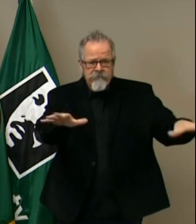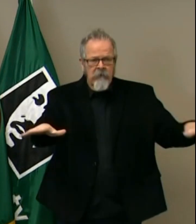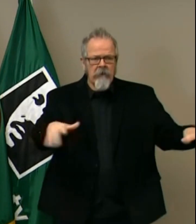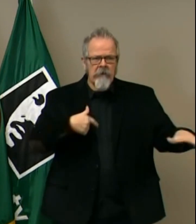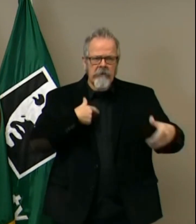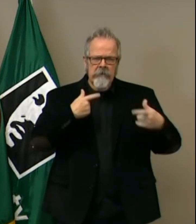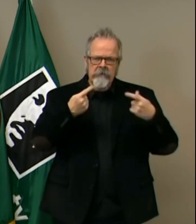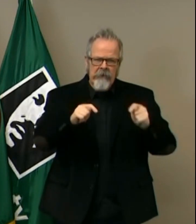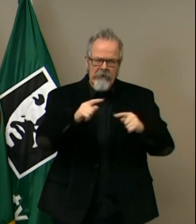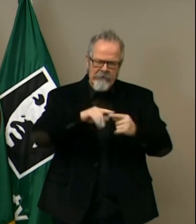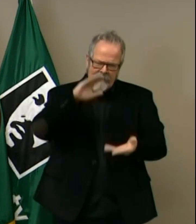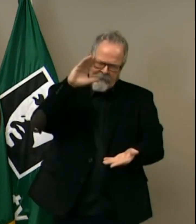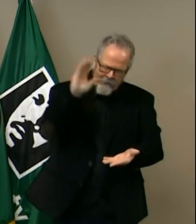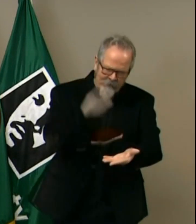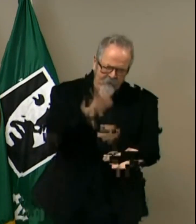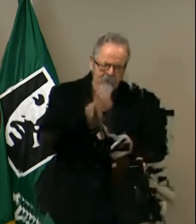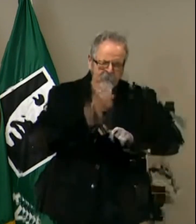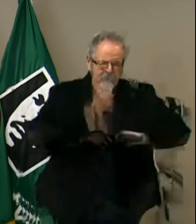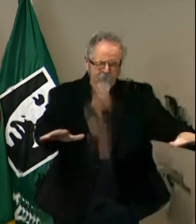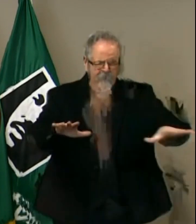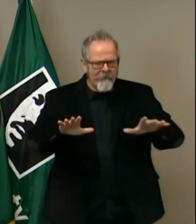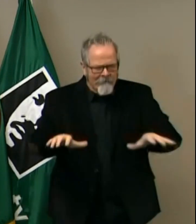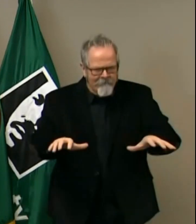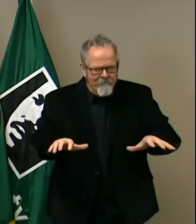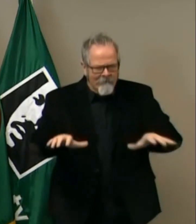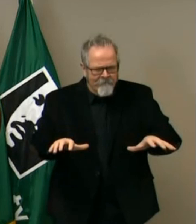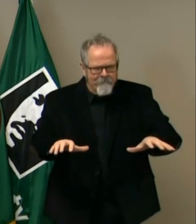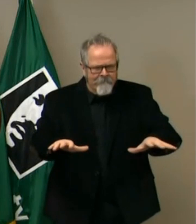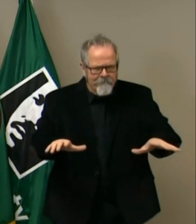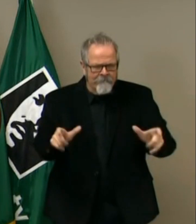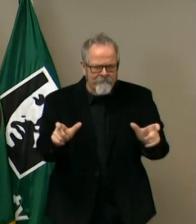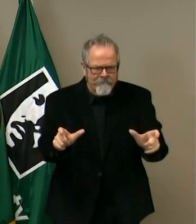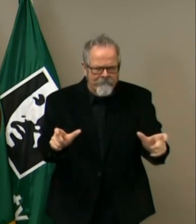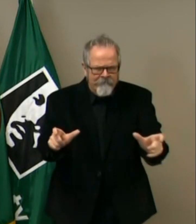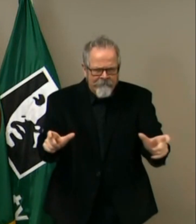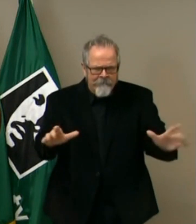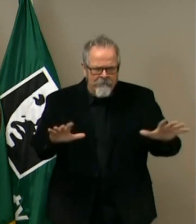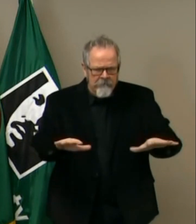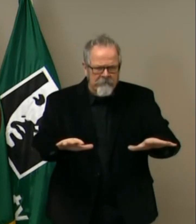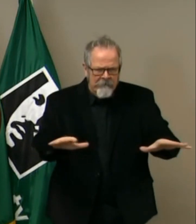now I want to reiterate that we are not we are not powerless against this virus